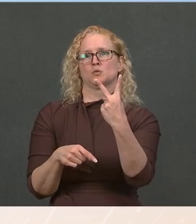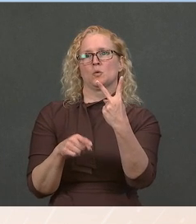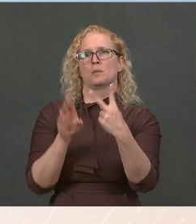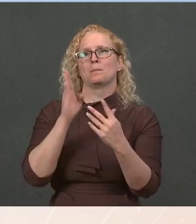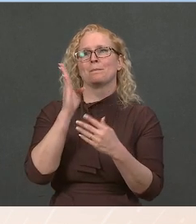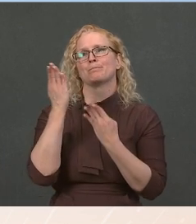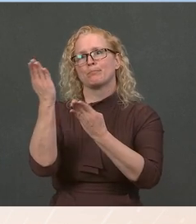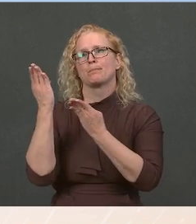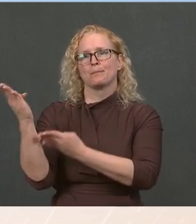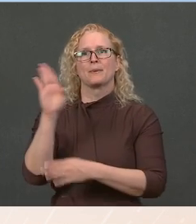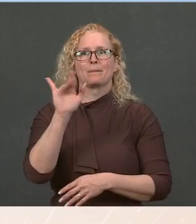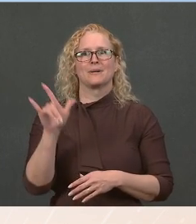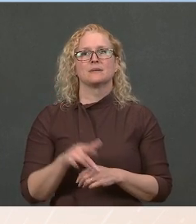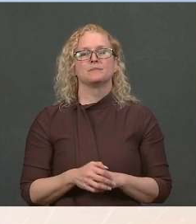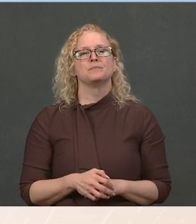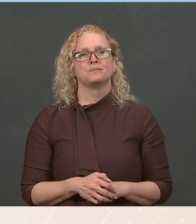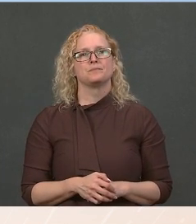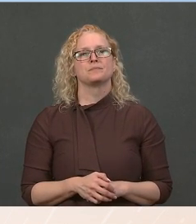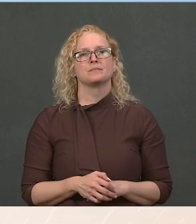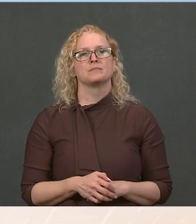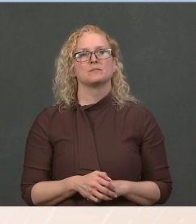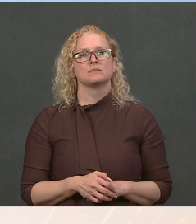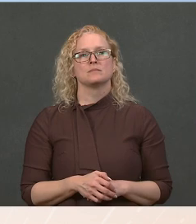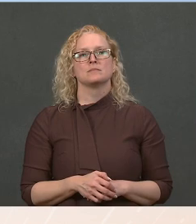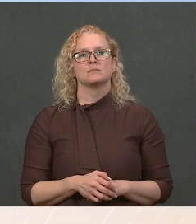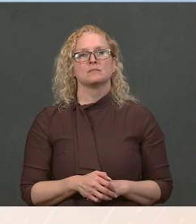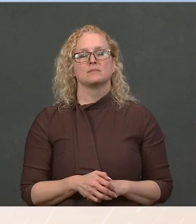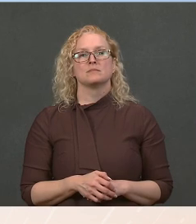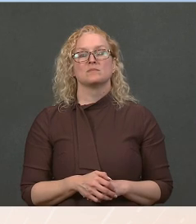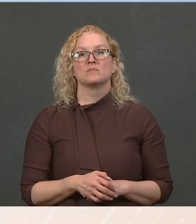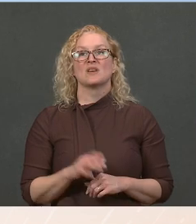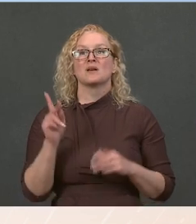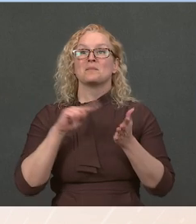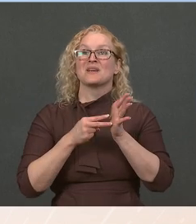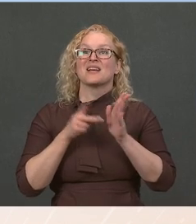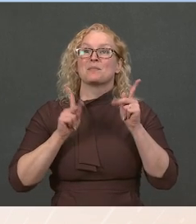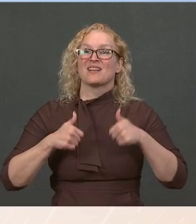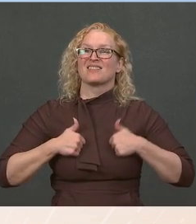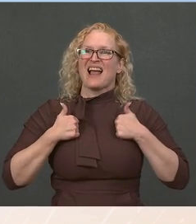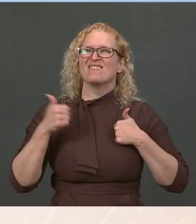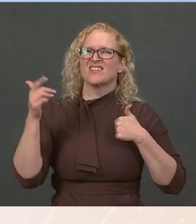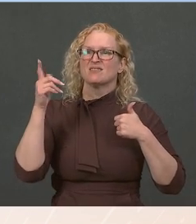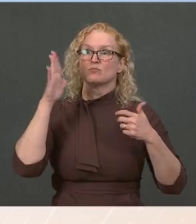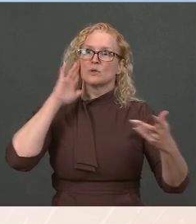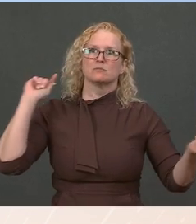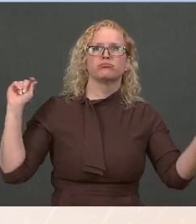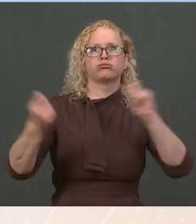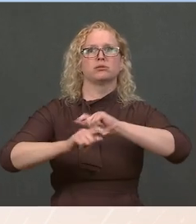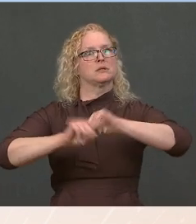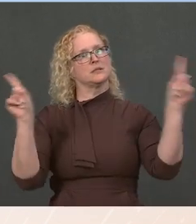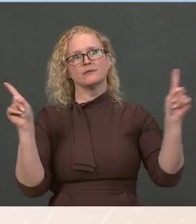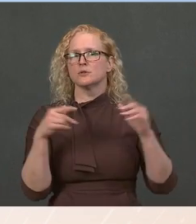The Press: Thanks. The -- Speaker Pelosi just put out a "Dear Colleague," saying it is important that they advance both bills today.